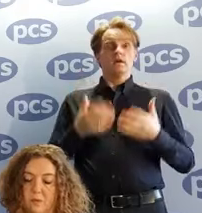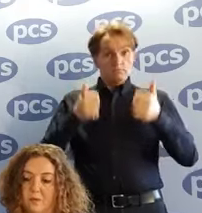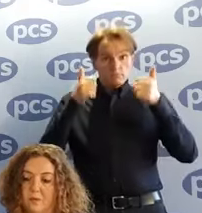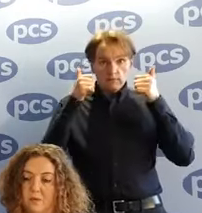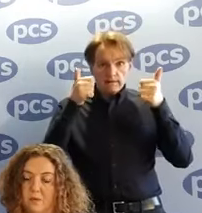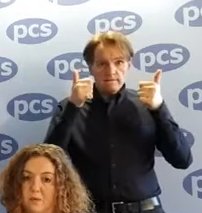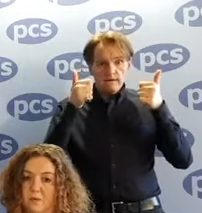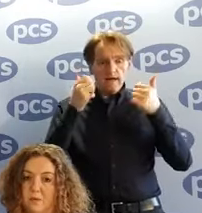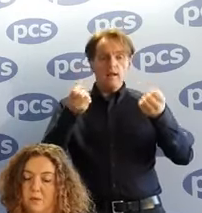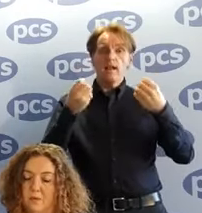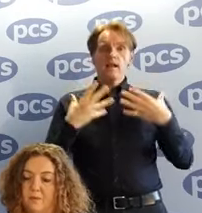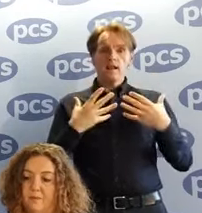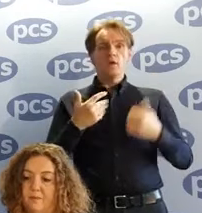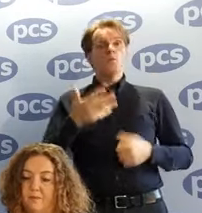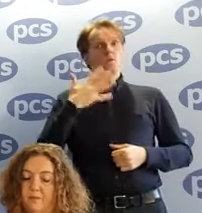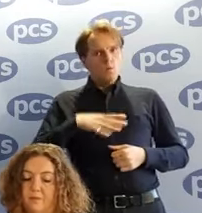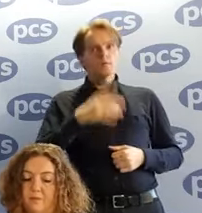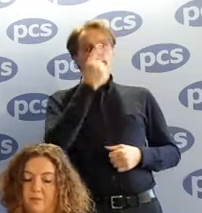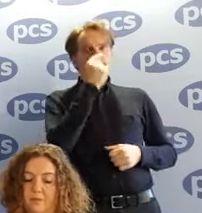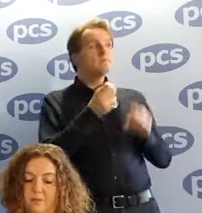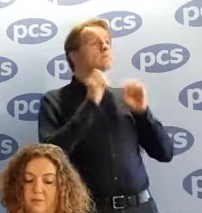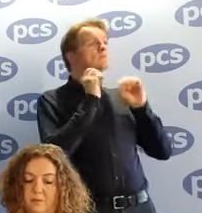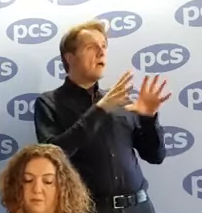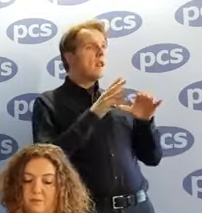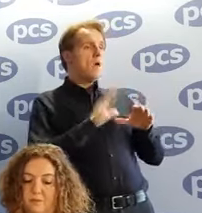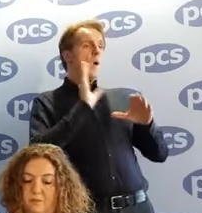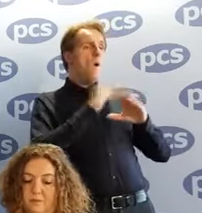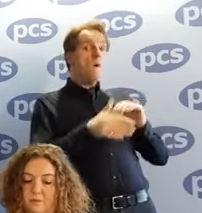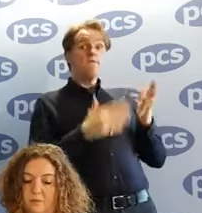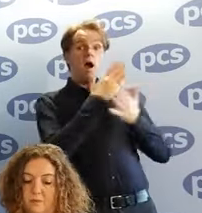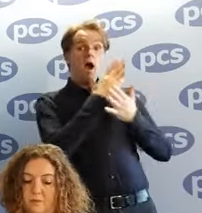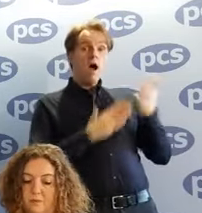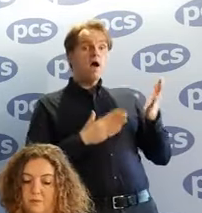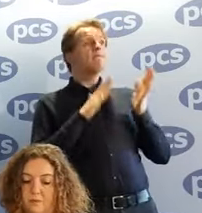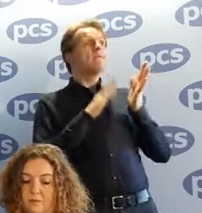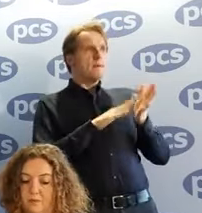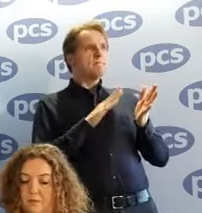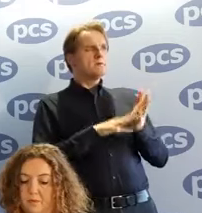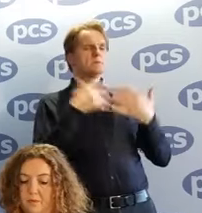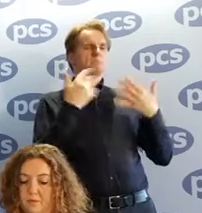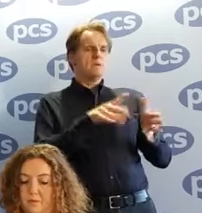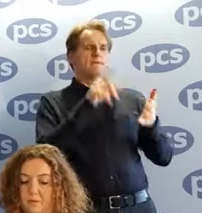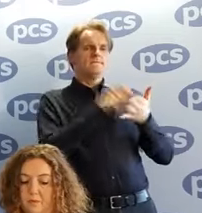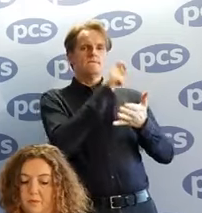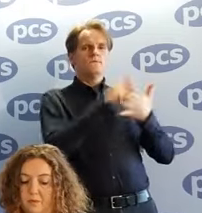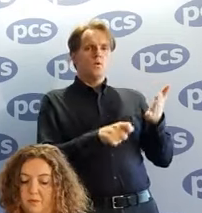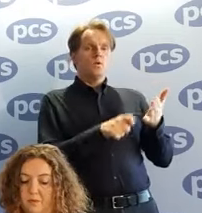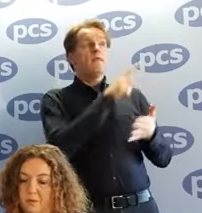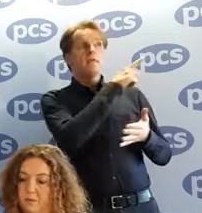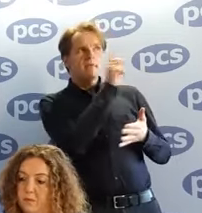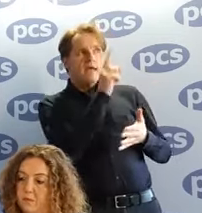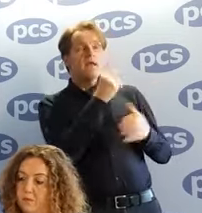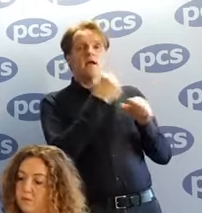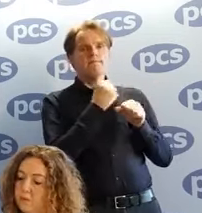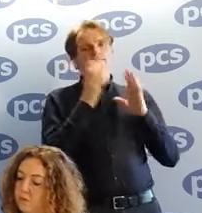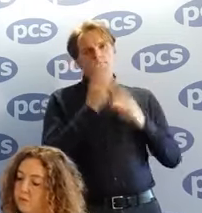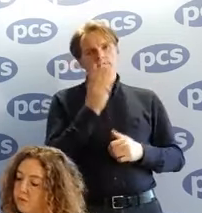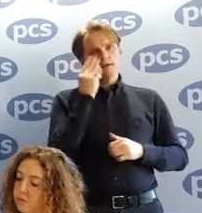we want to show them that well over half of our members have voted, and they've got to take us seriously. Getting quite a few